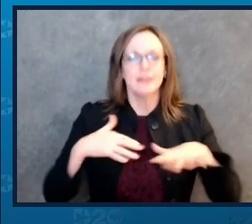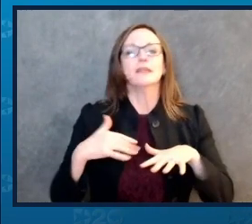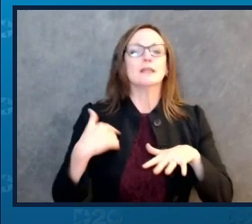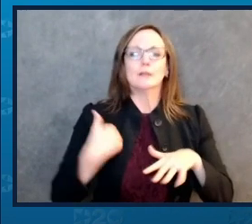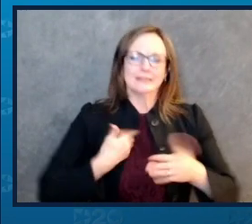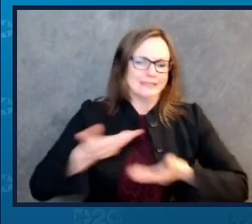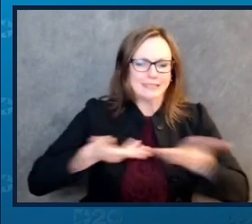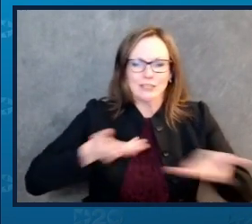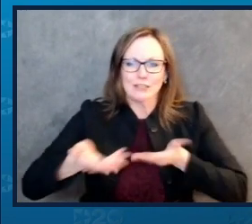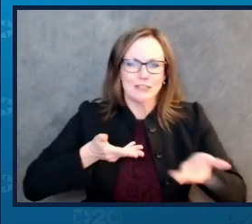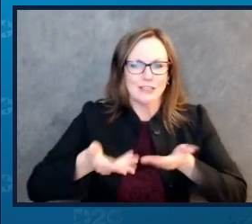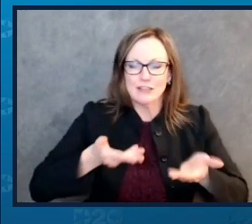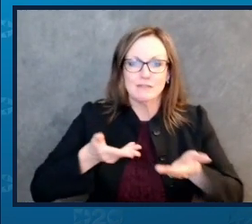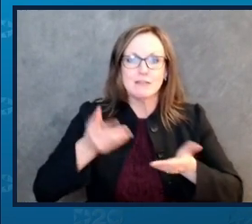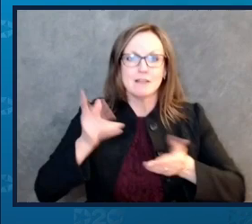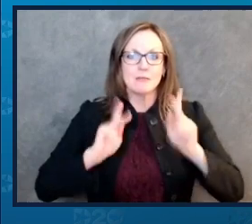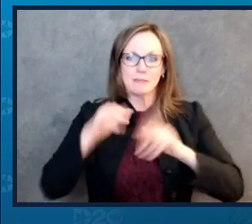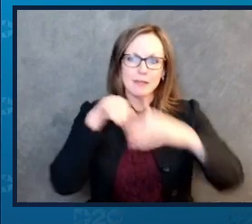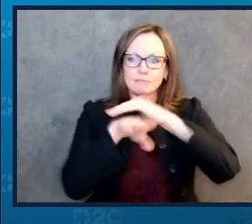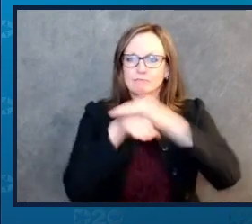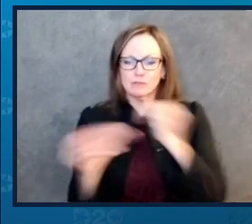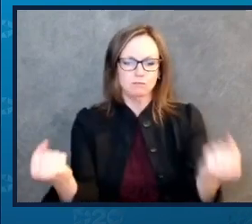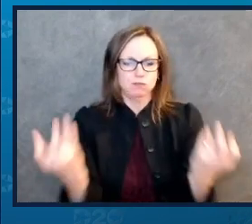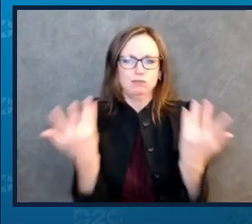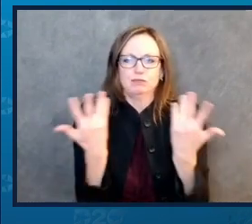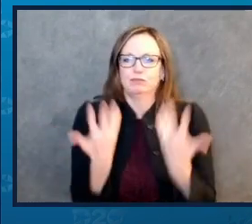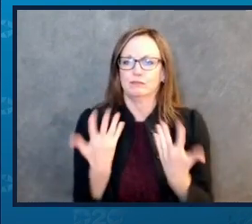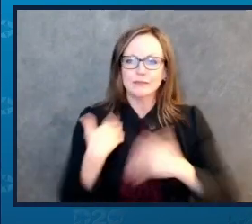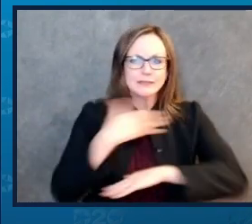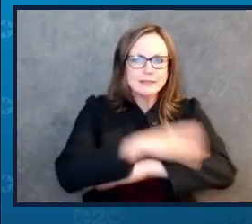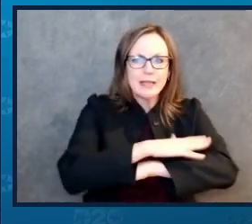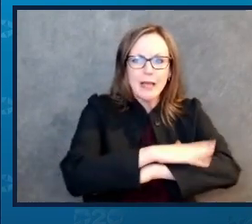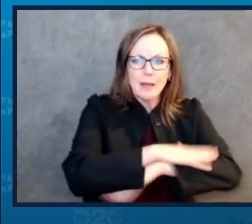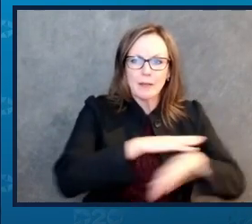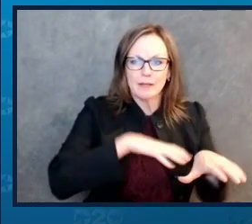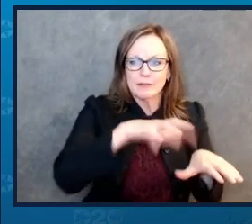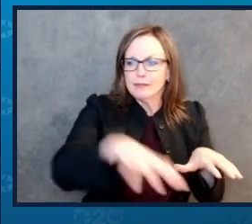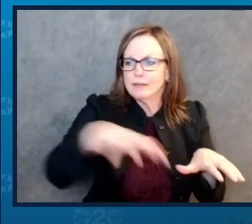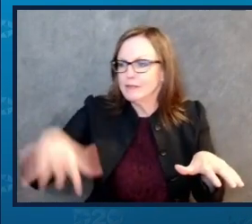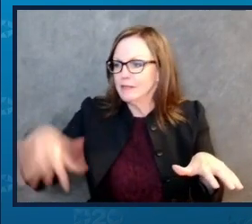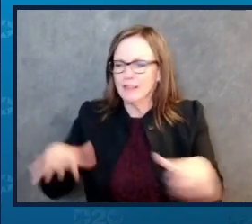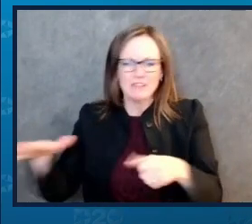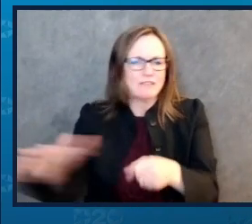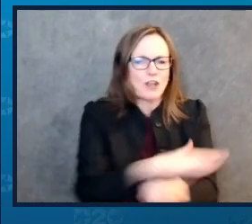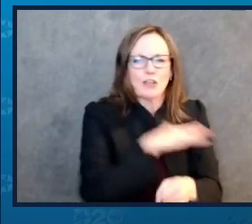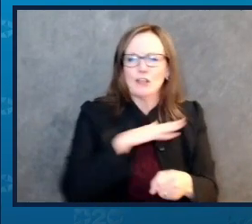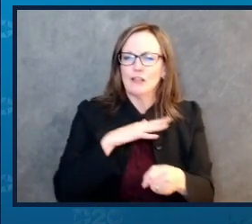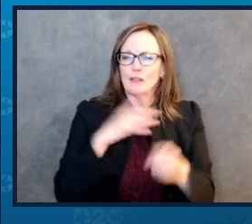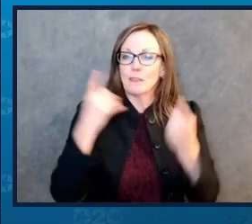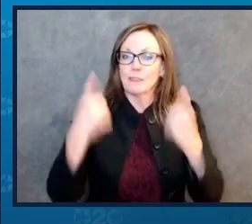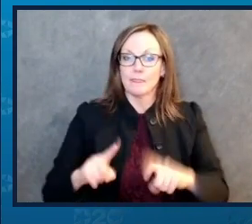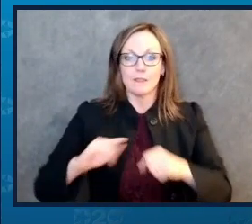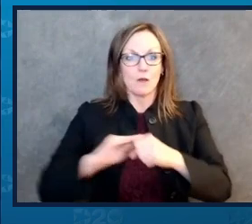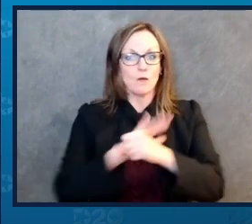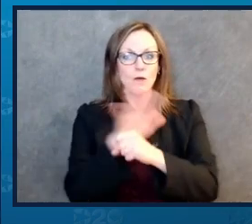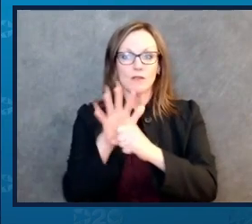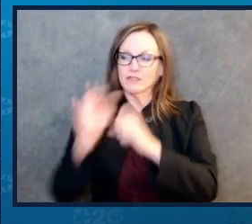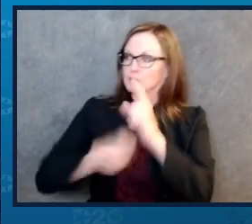ON THE DAY OF THE SHUTDOWN, WE WERE ACTUALLY REVIEWED IN THE "LOS ANGELES TIMES" ON THAT DAY,